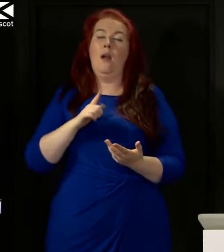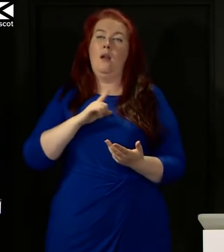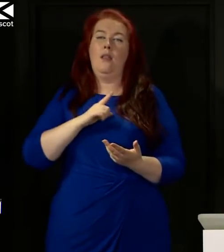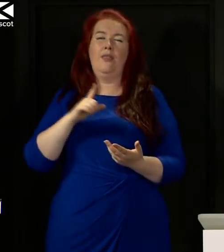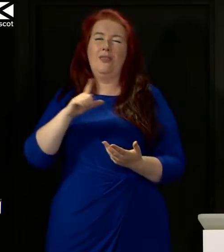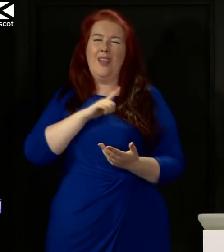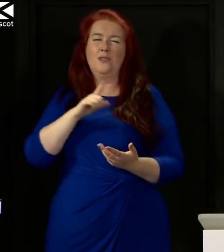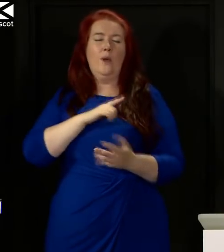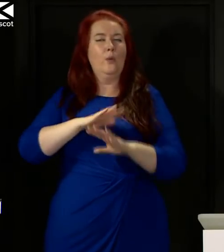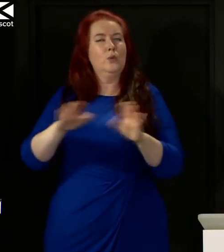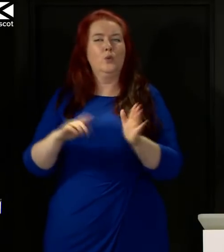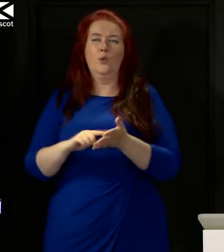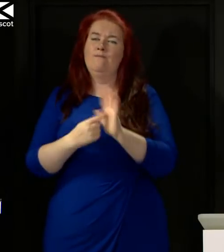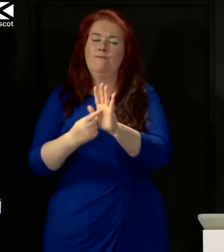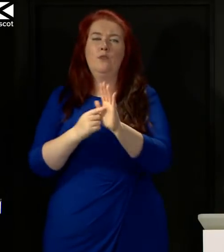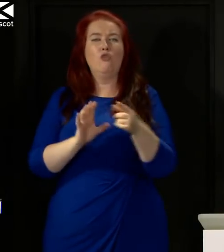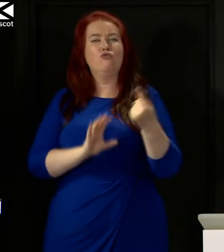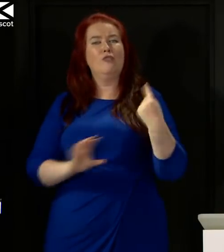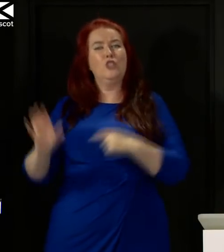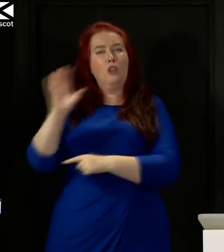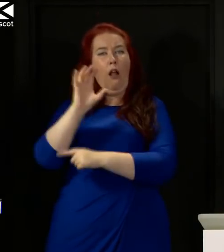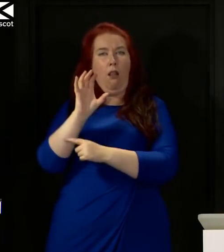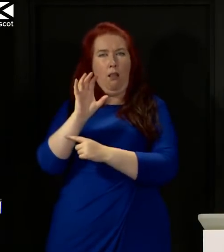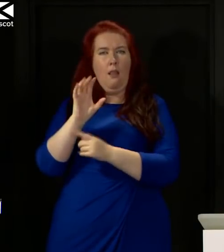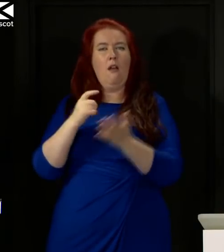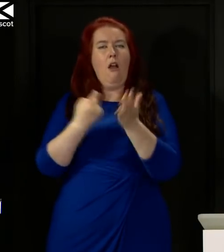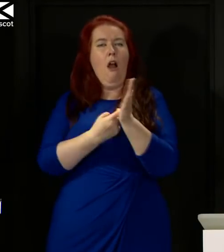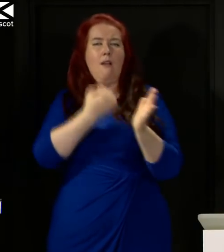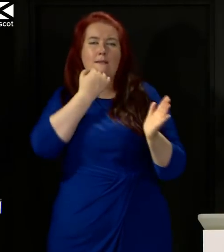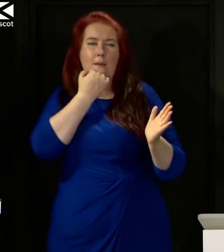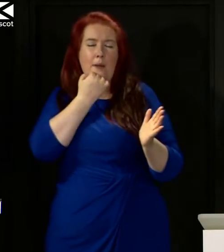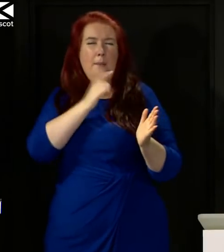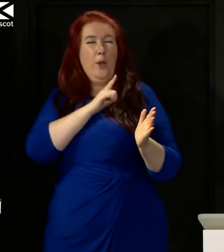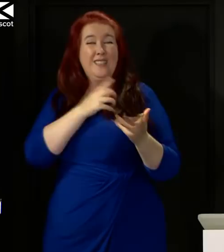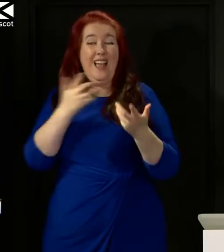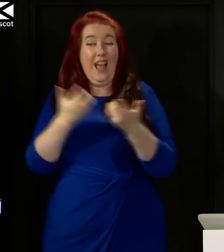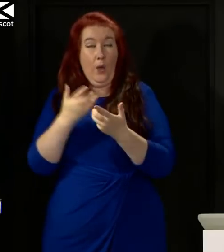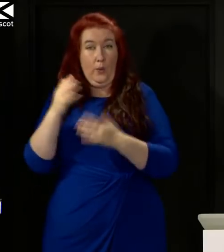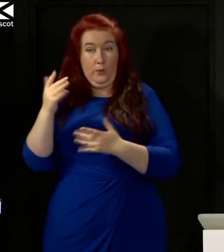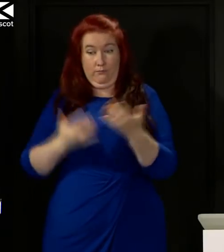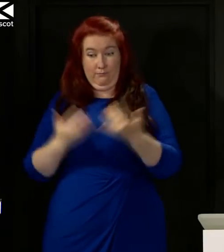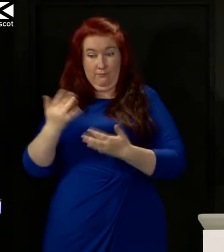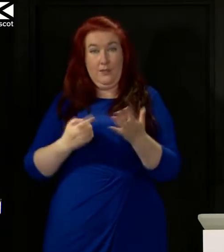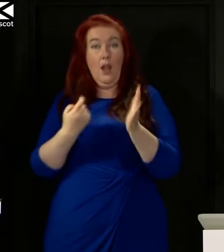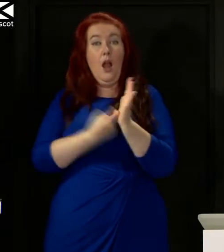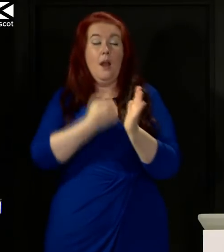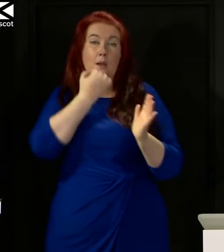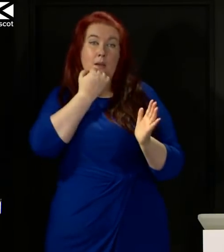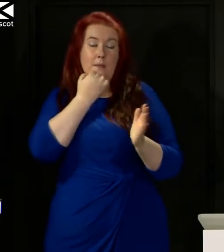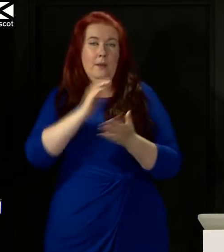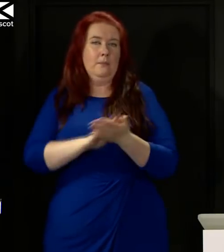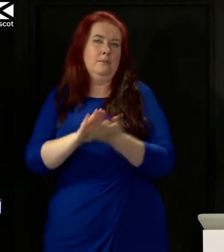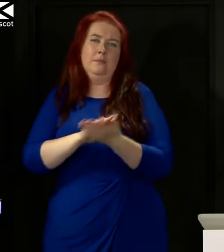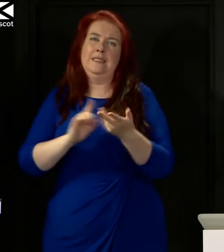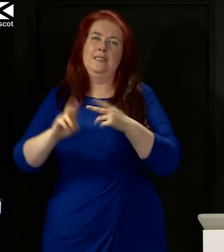regional R numbers, because the way in which these are calculated mean that if you go down